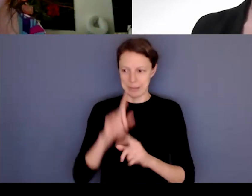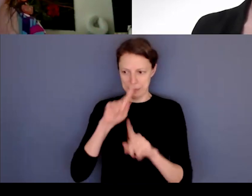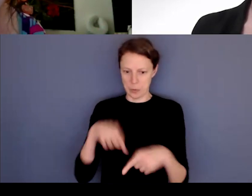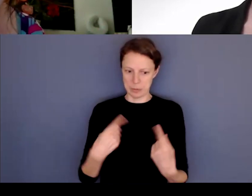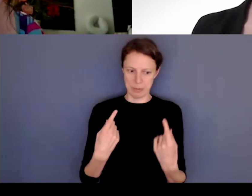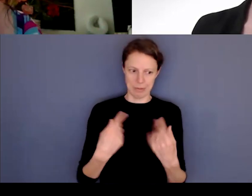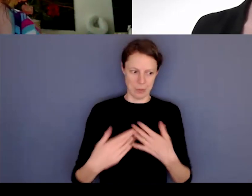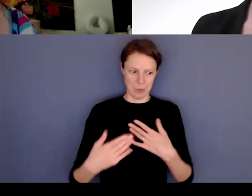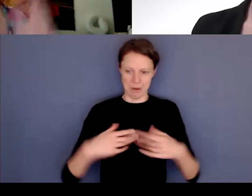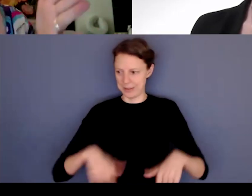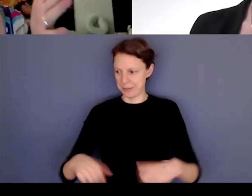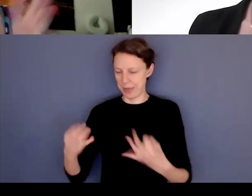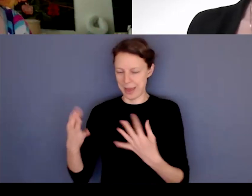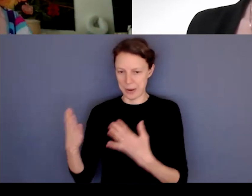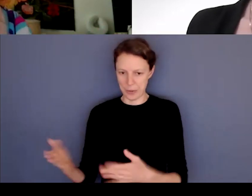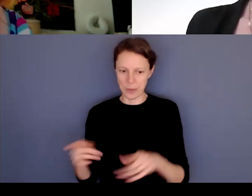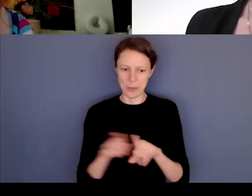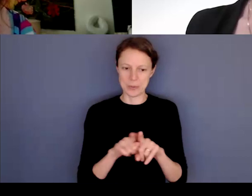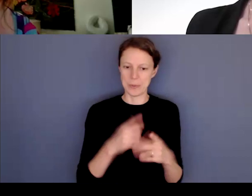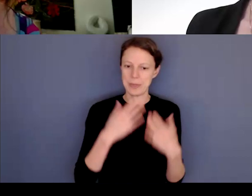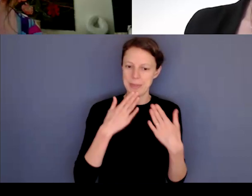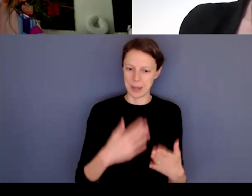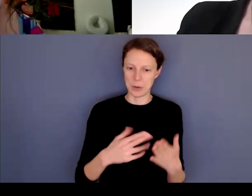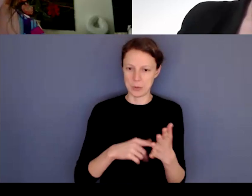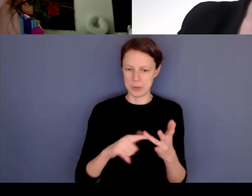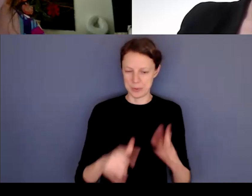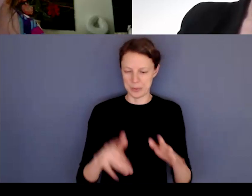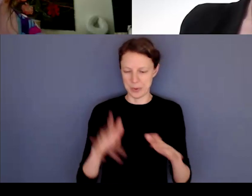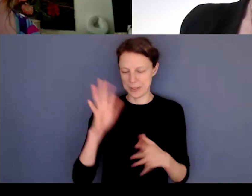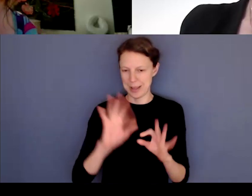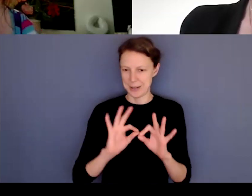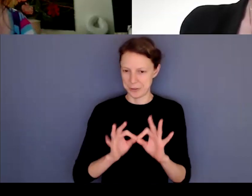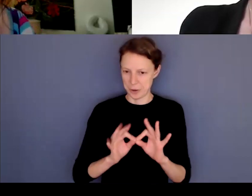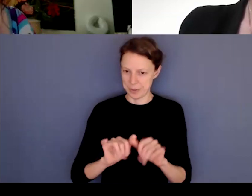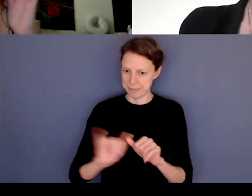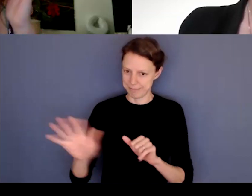thank you so much, Jackie. And thank you to Susannah, our brilliant Auslan interpreter, who's been doing so well keeping